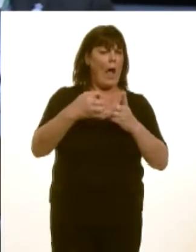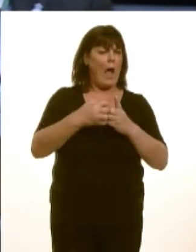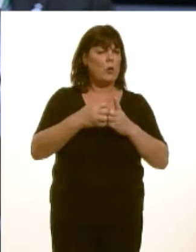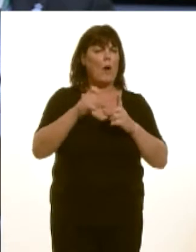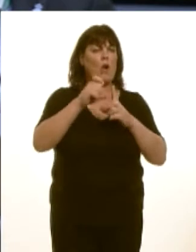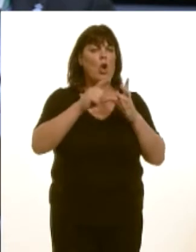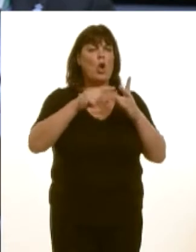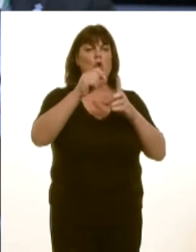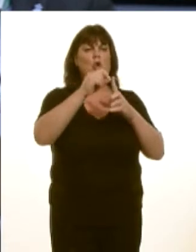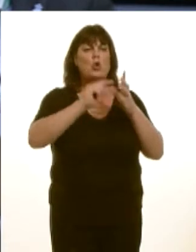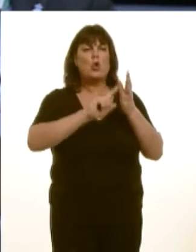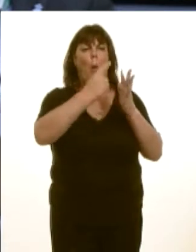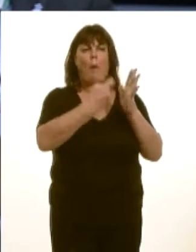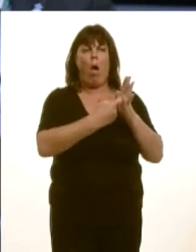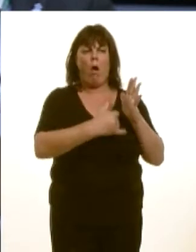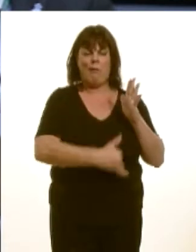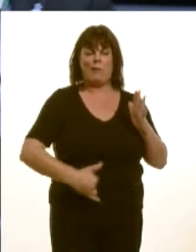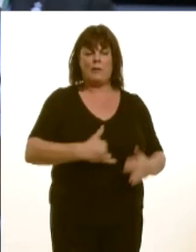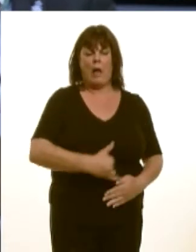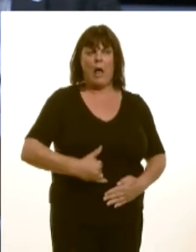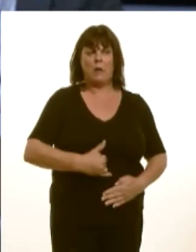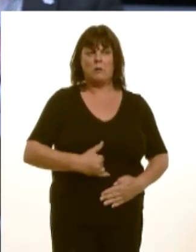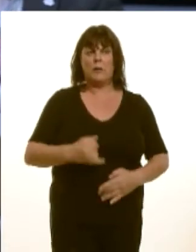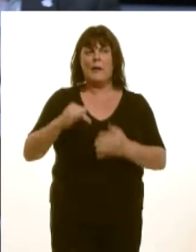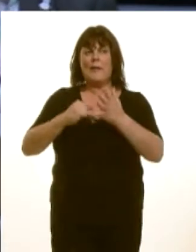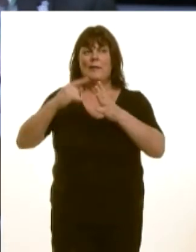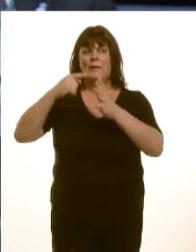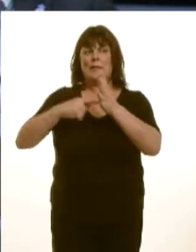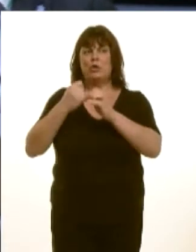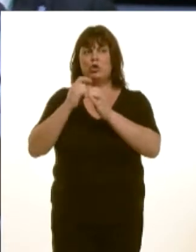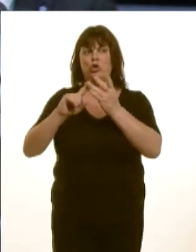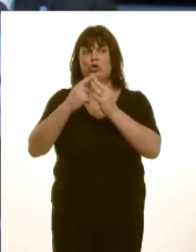St George’s Hospital in London has made it standard practice to offer all first-time